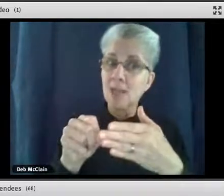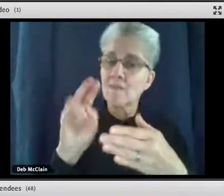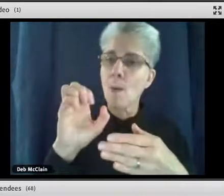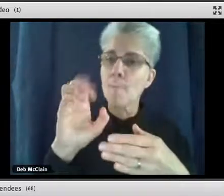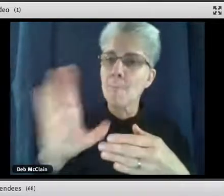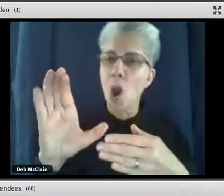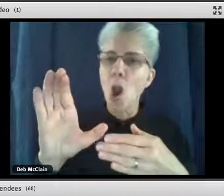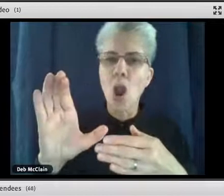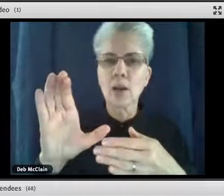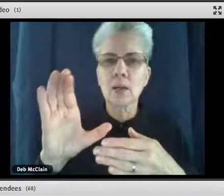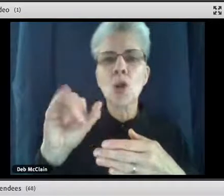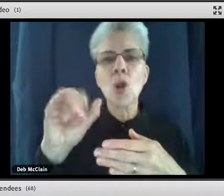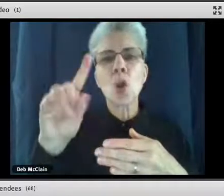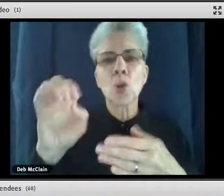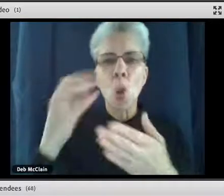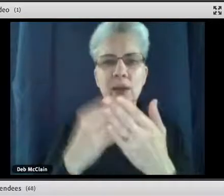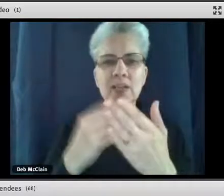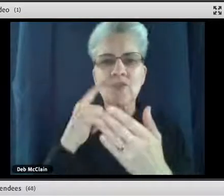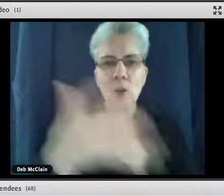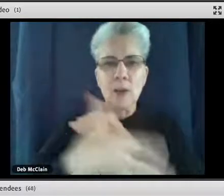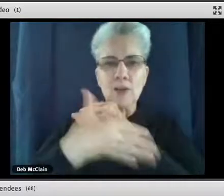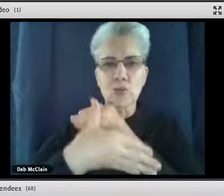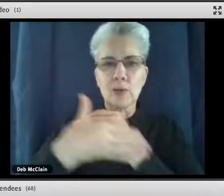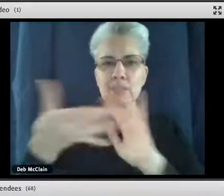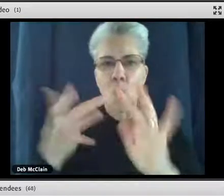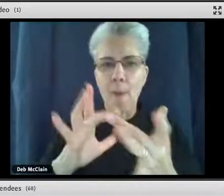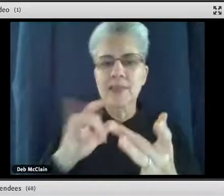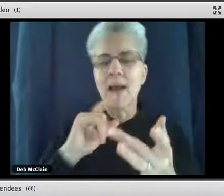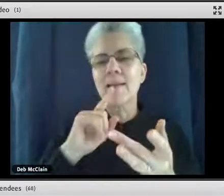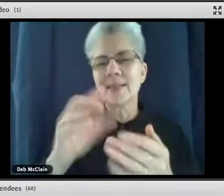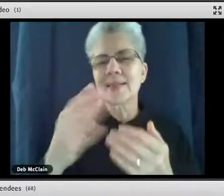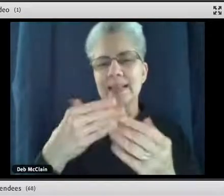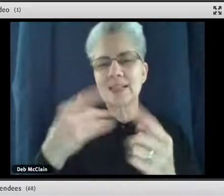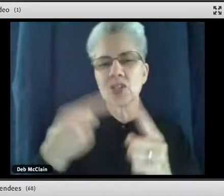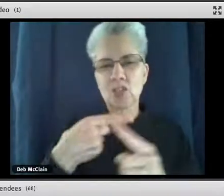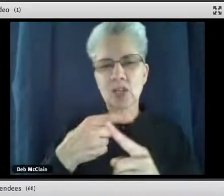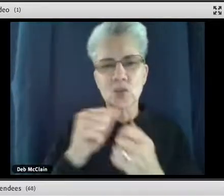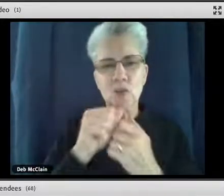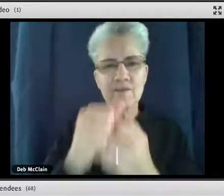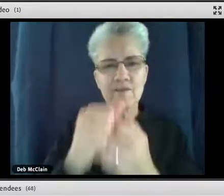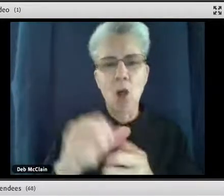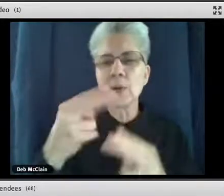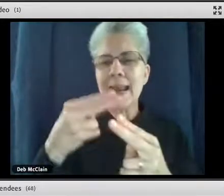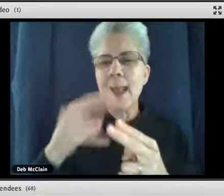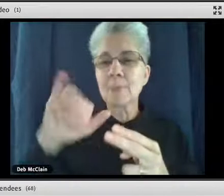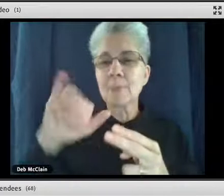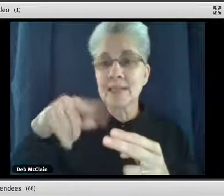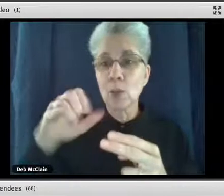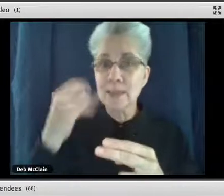This is that main page for that MARC code list for countries website. And it's probably easiest just to go